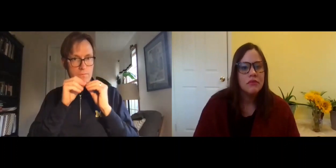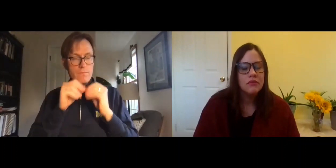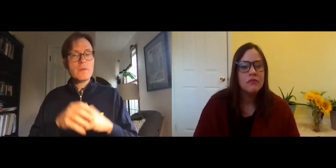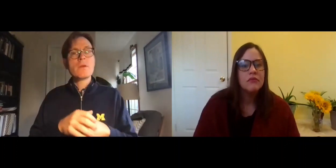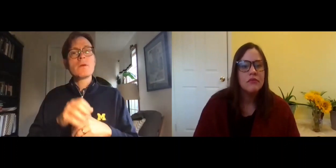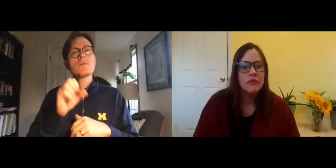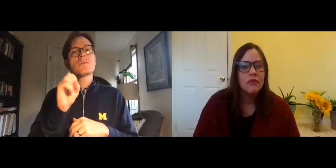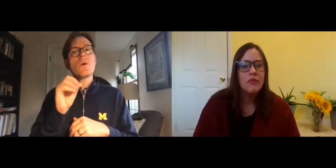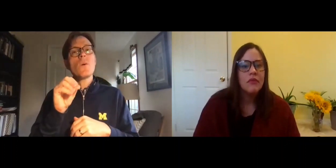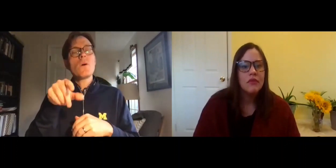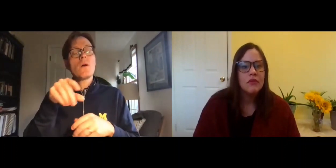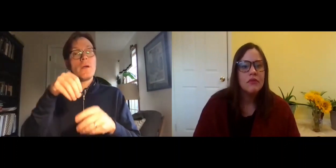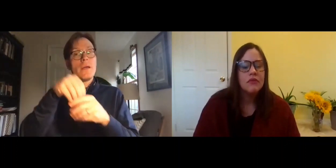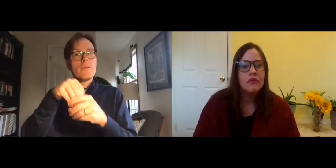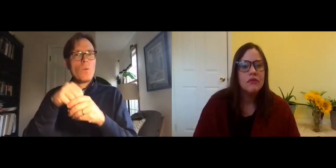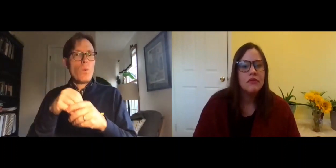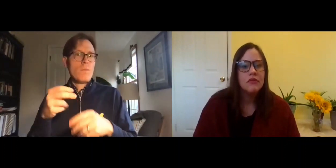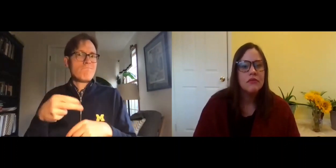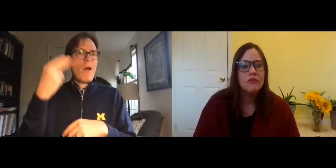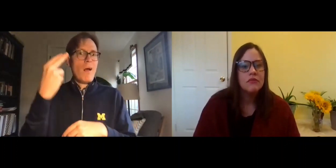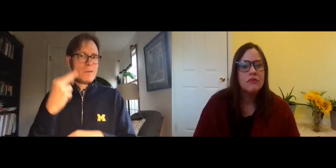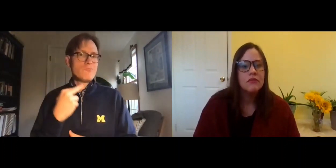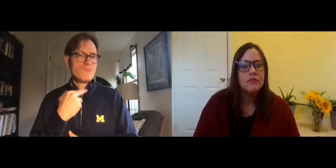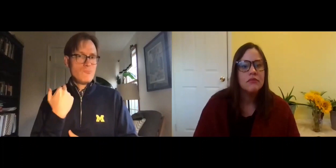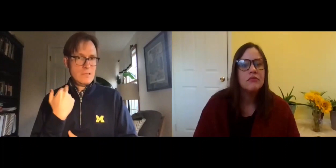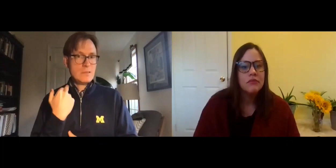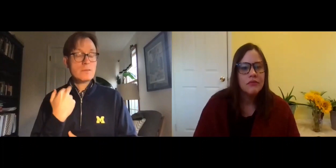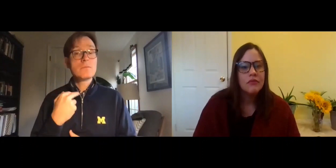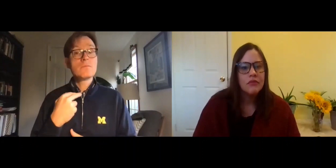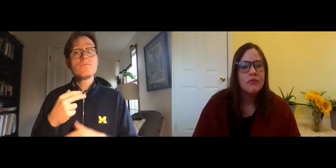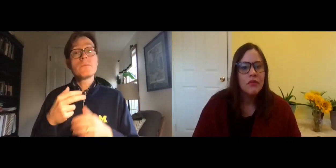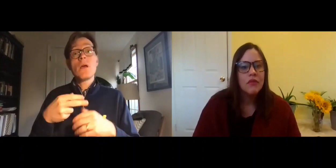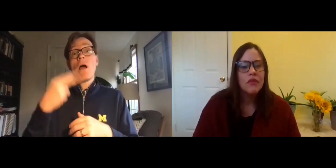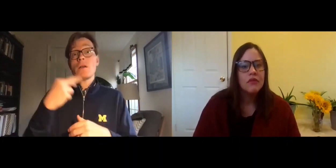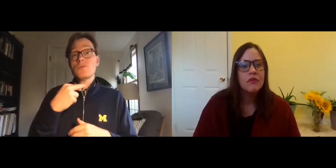the amount of virus that can be in the air and how it can be spread so that the risk